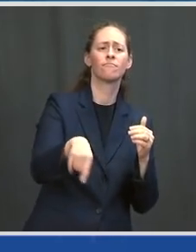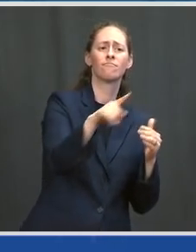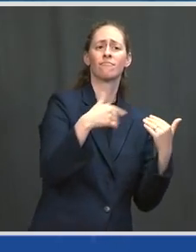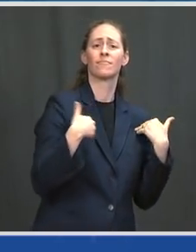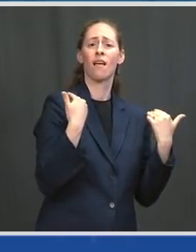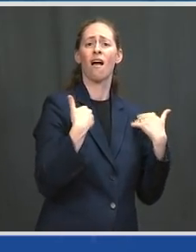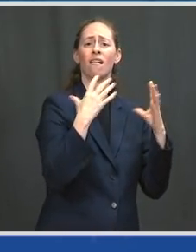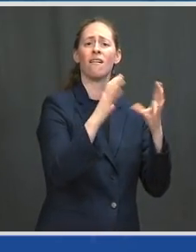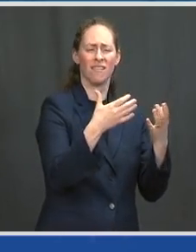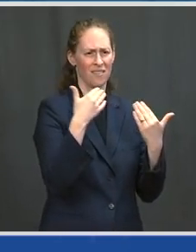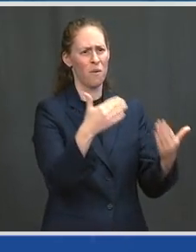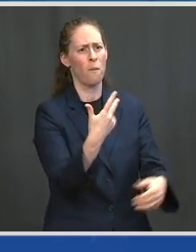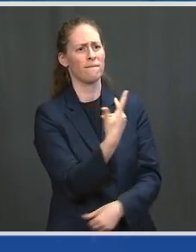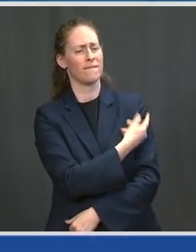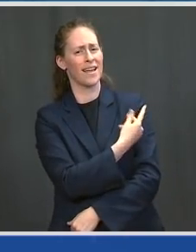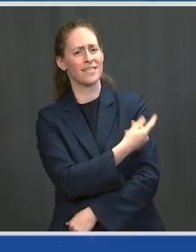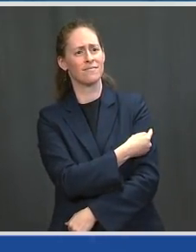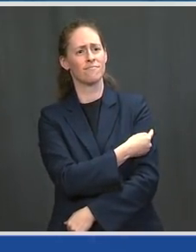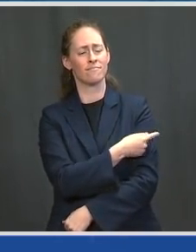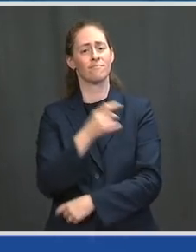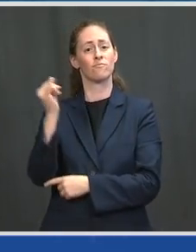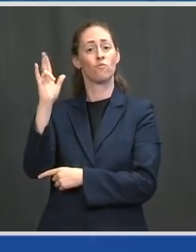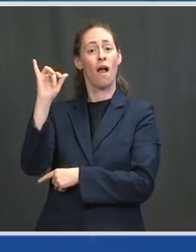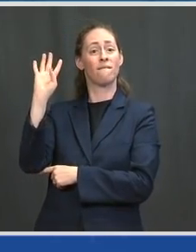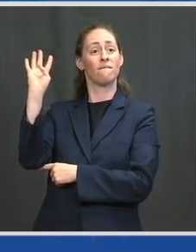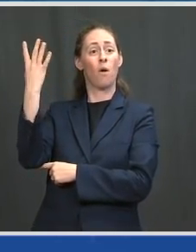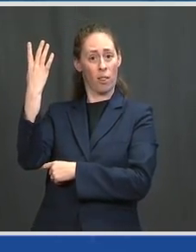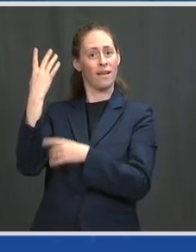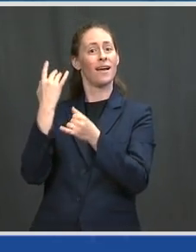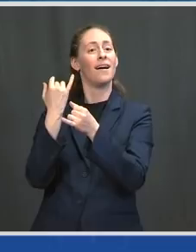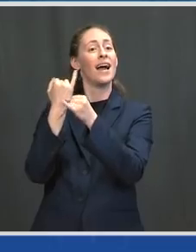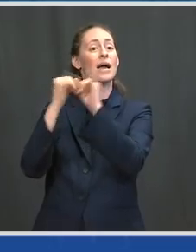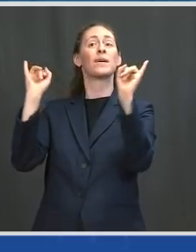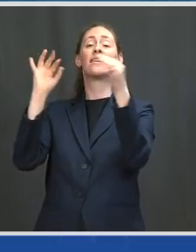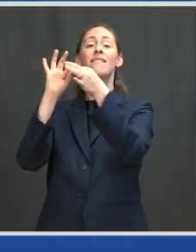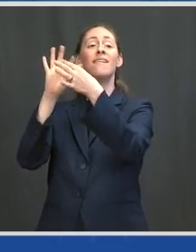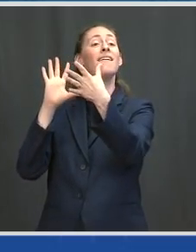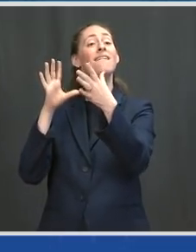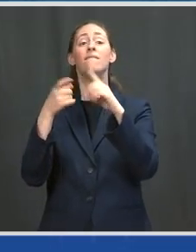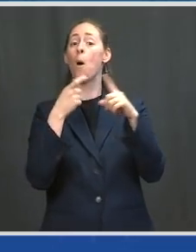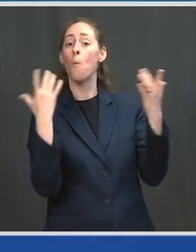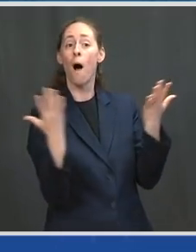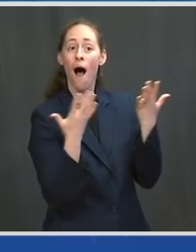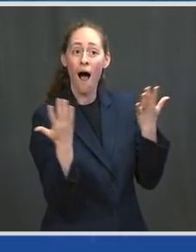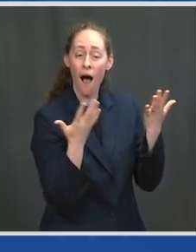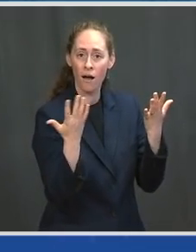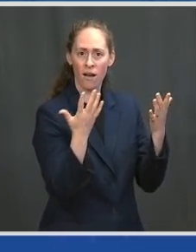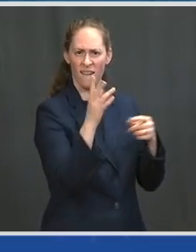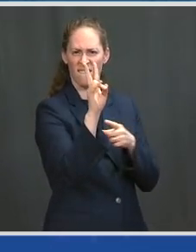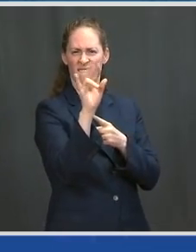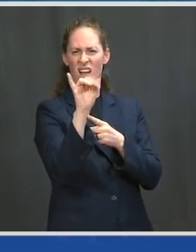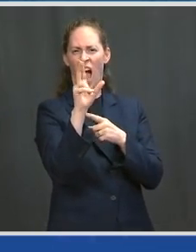as a nation and our independence of this virus. We can do this. And as I said a little bit earlier today